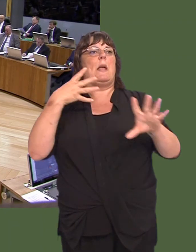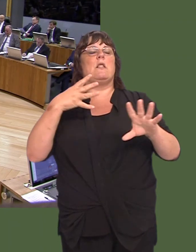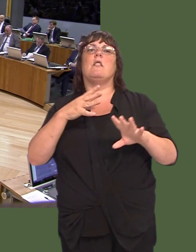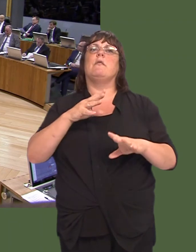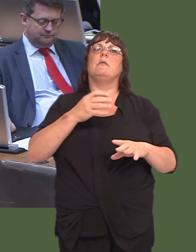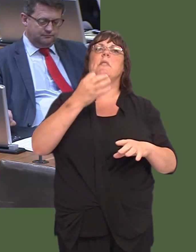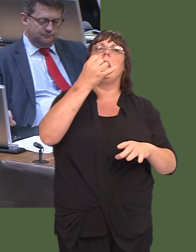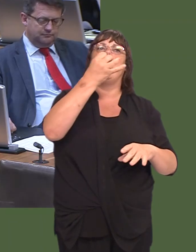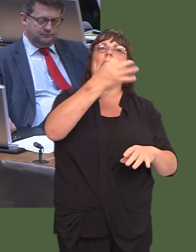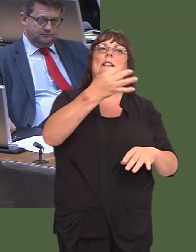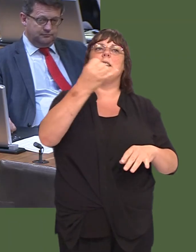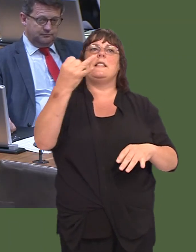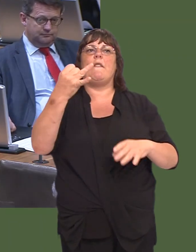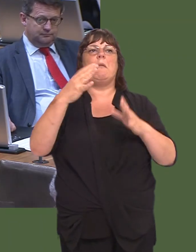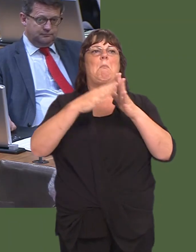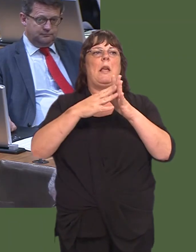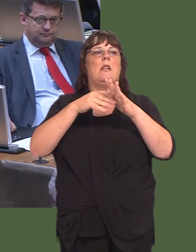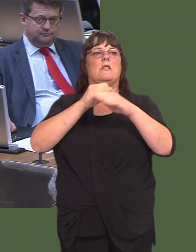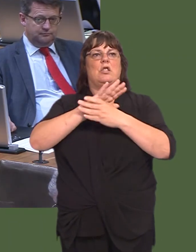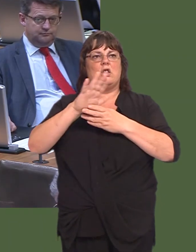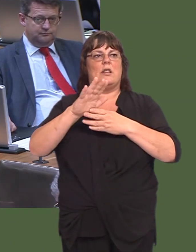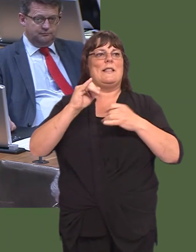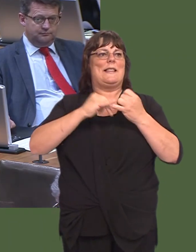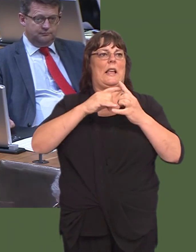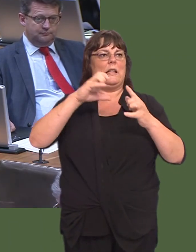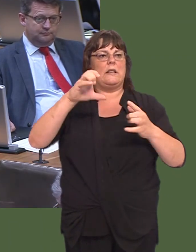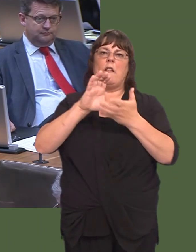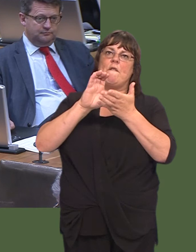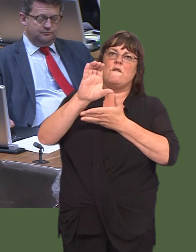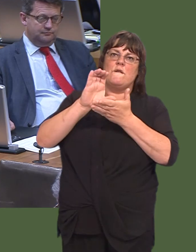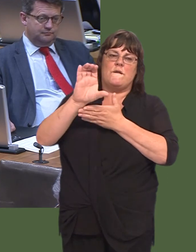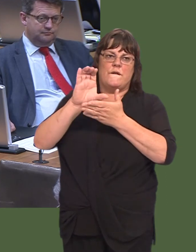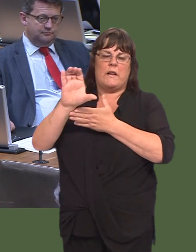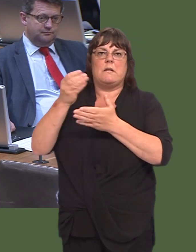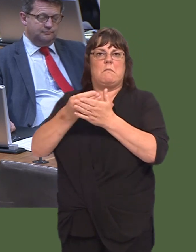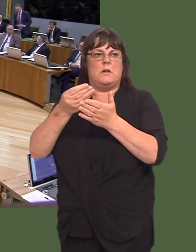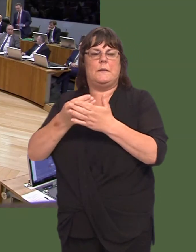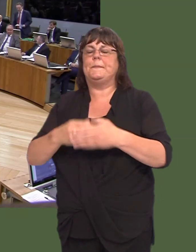of 87 Mbps and investing over £13.3 million. Russell George: Thank you, First Minister.